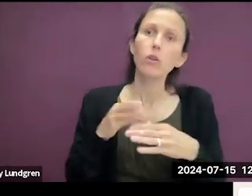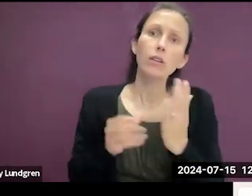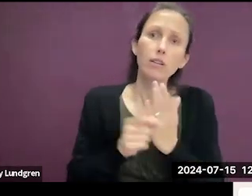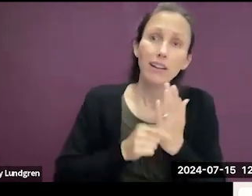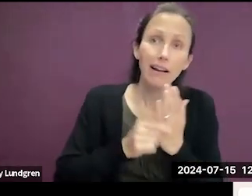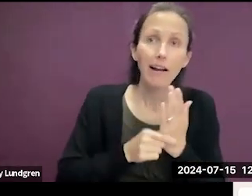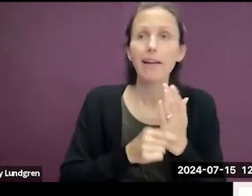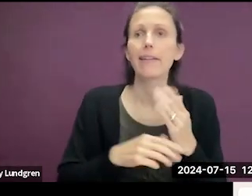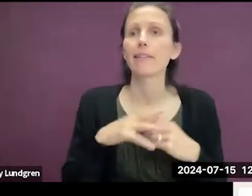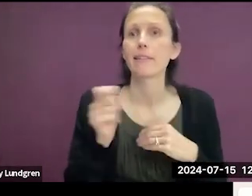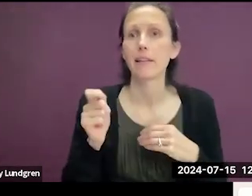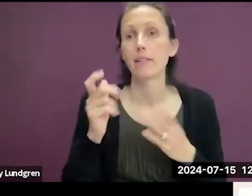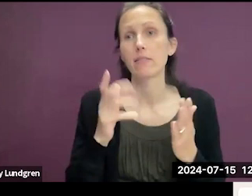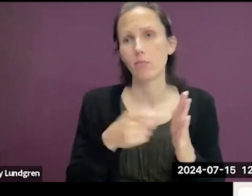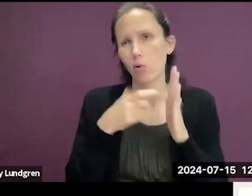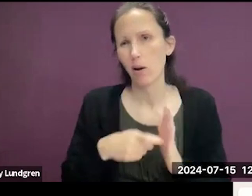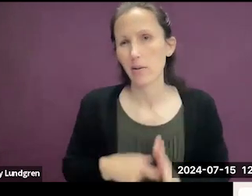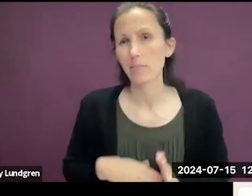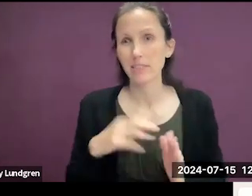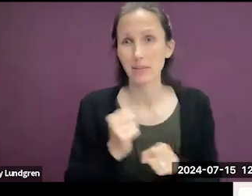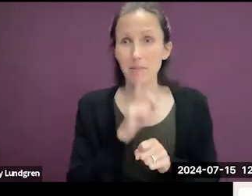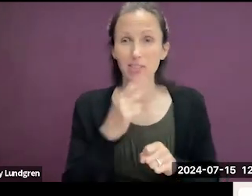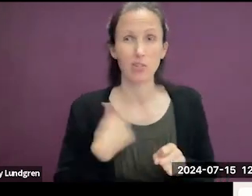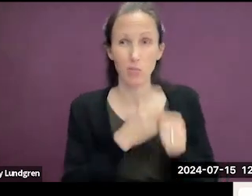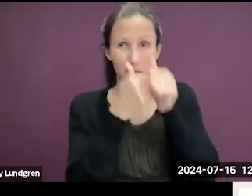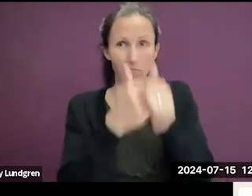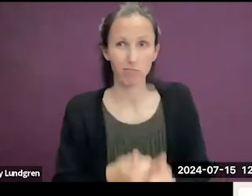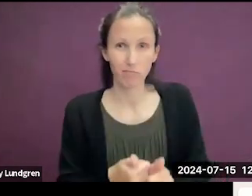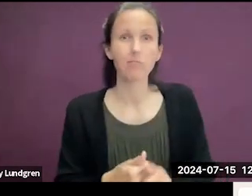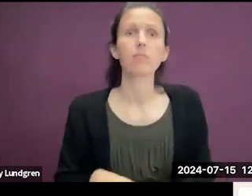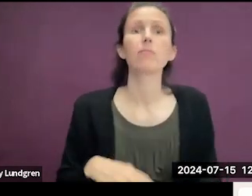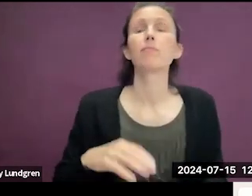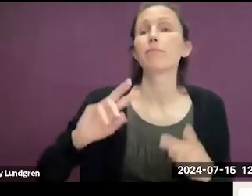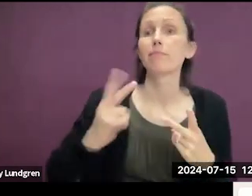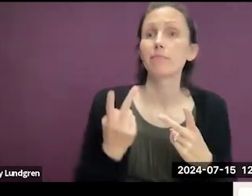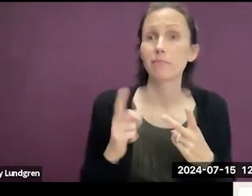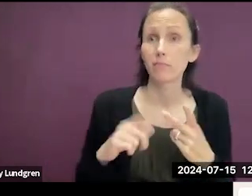Another tip is to create and use a slide master. So what slide masters do is they allow us